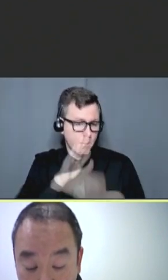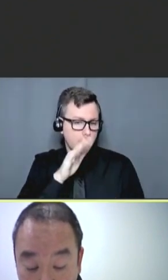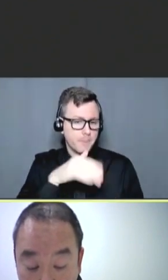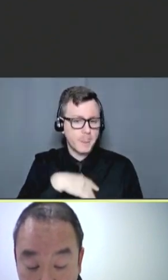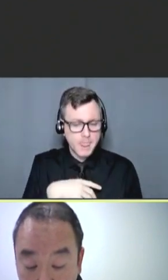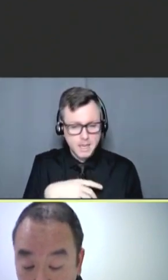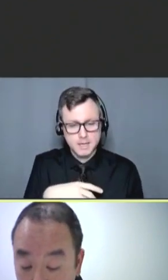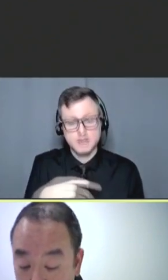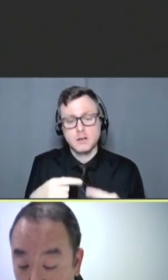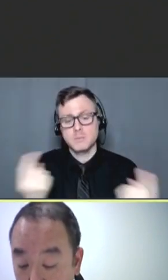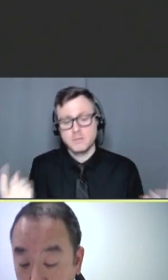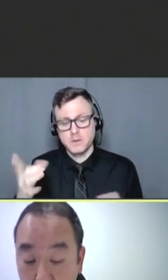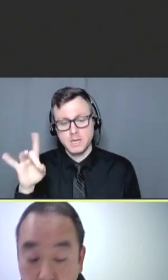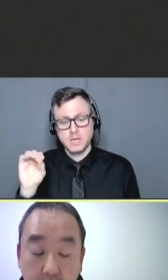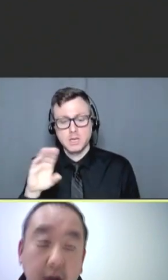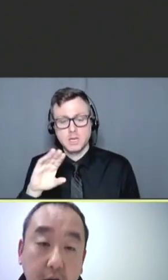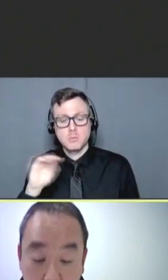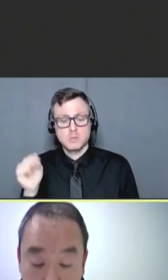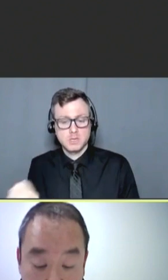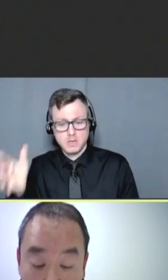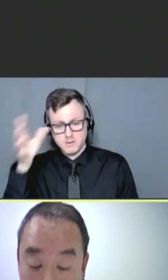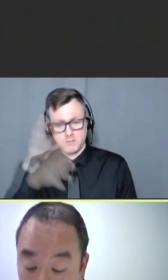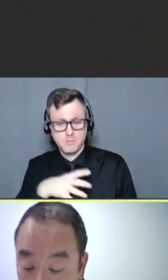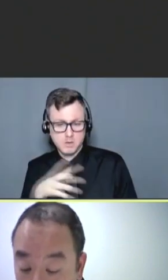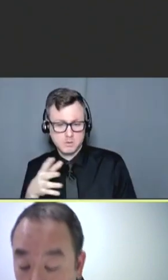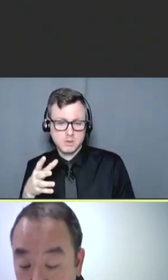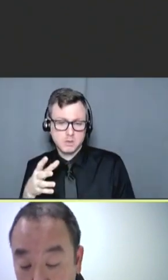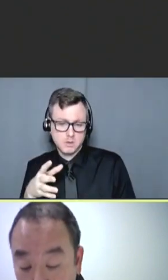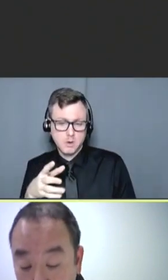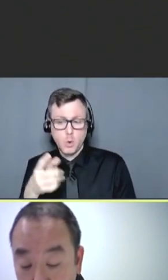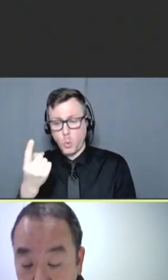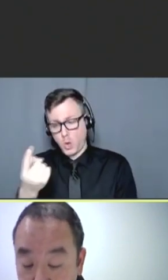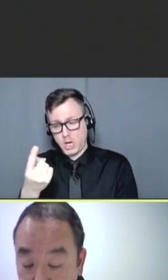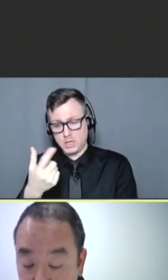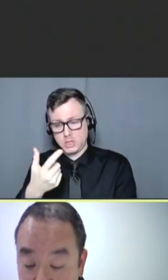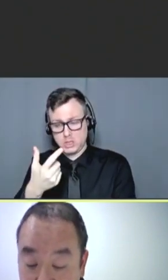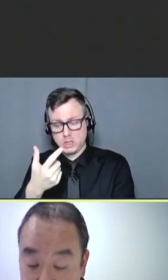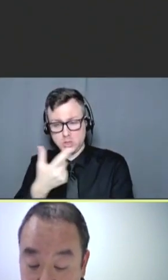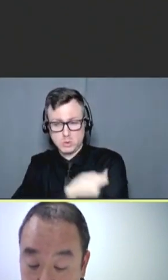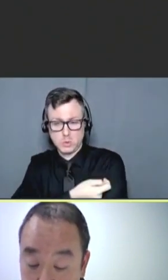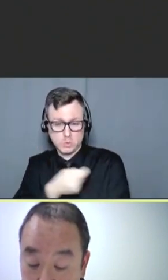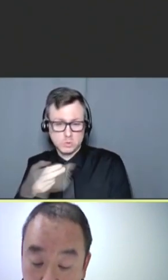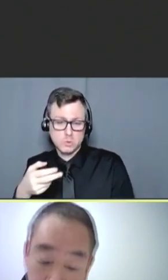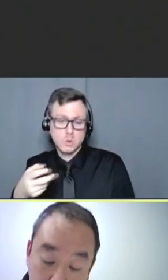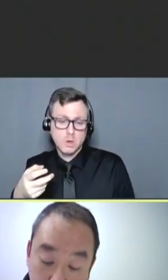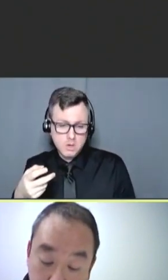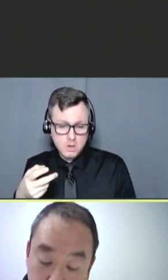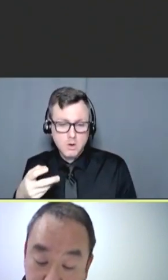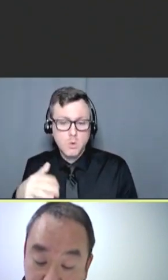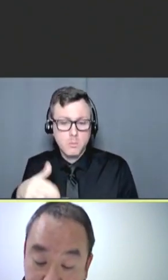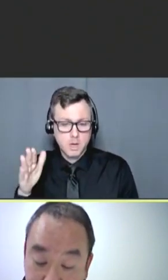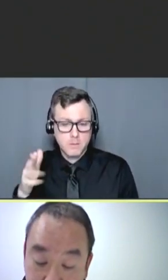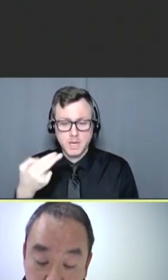obtained 1 percent or more -- or rather one doses or more of HPV vaccination. An HPV vaccination